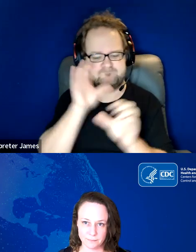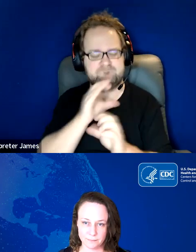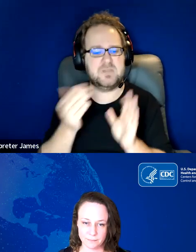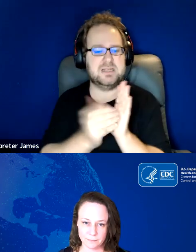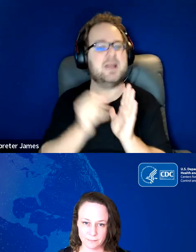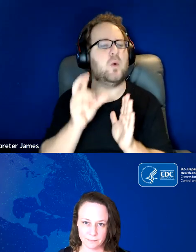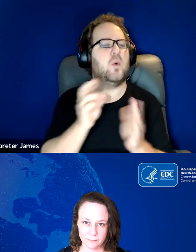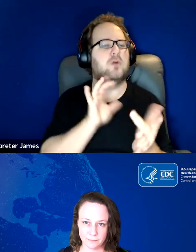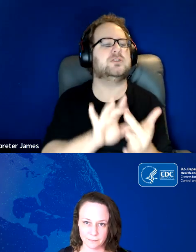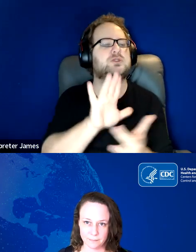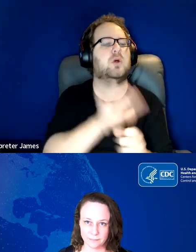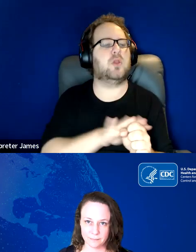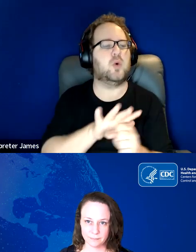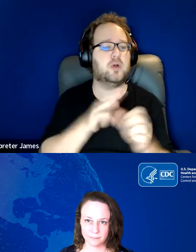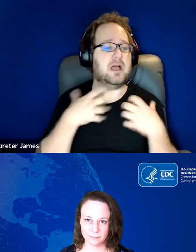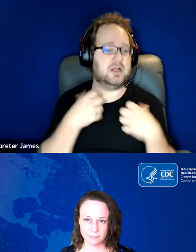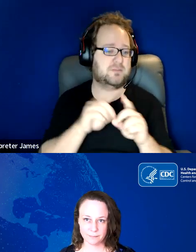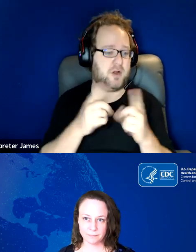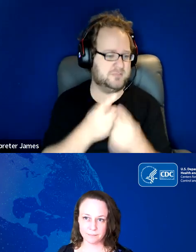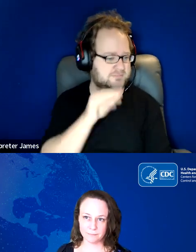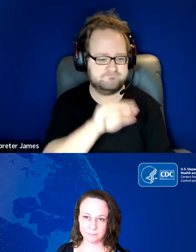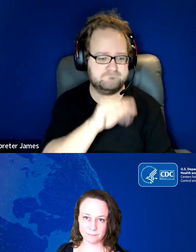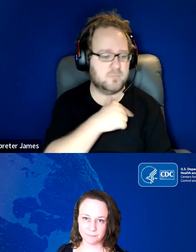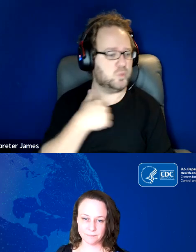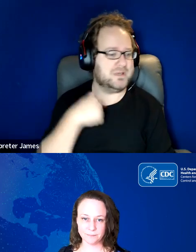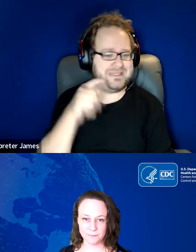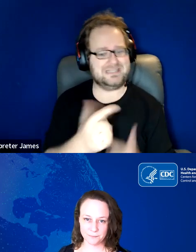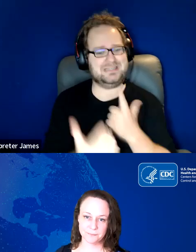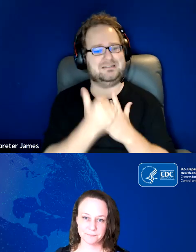department and say we need a location near us. Can you